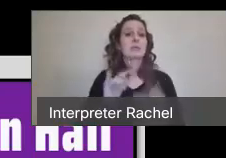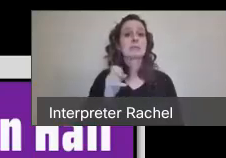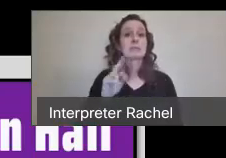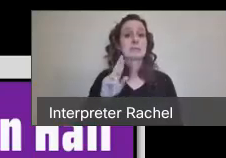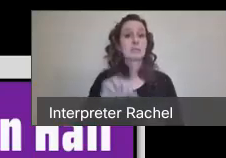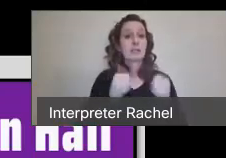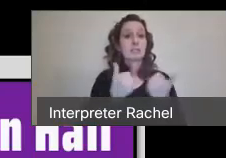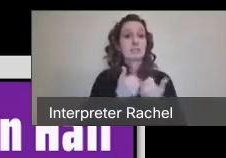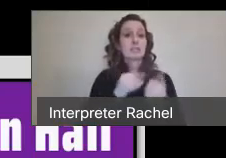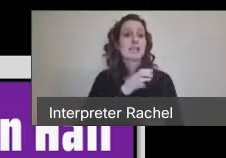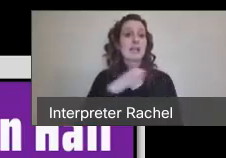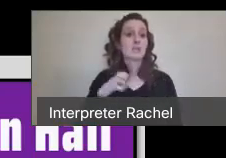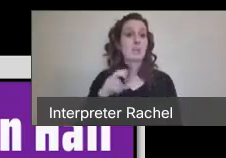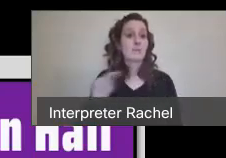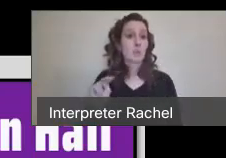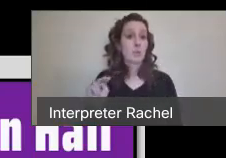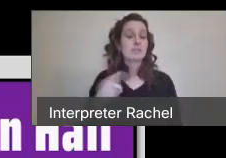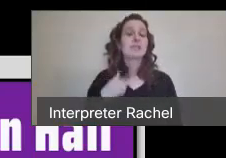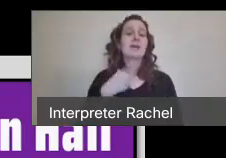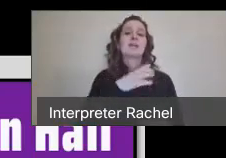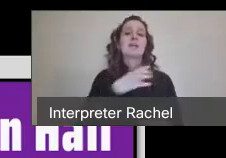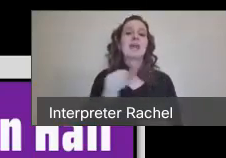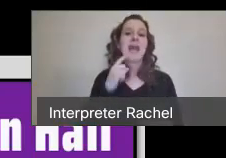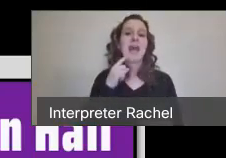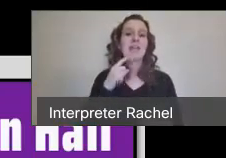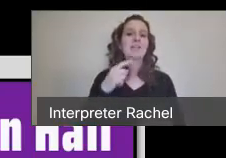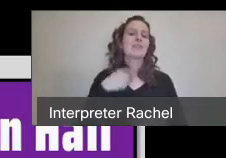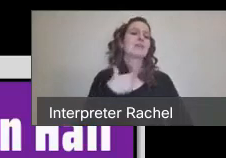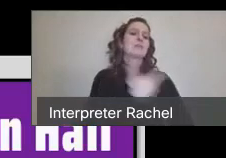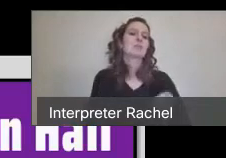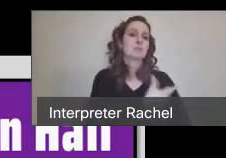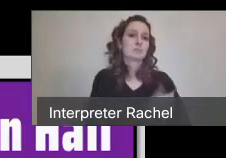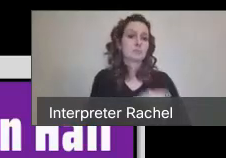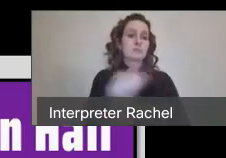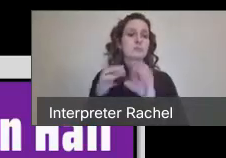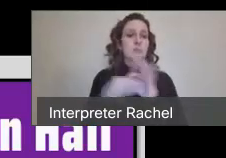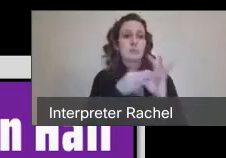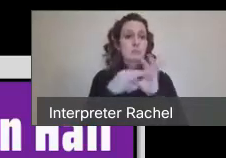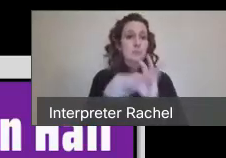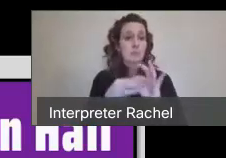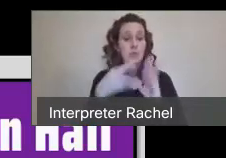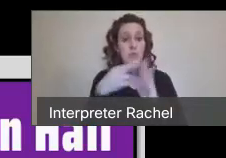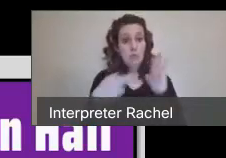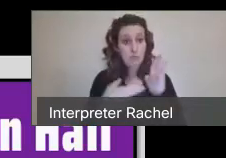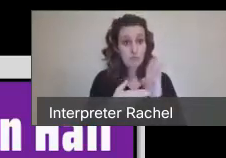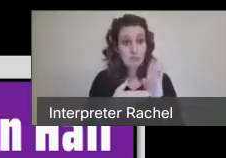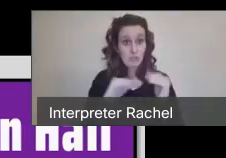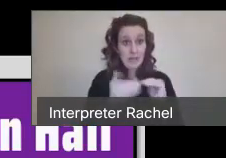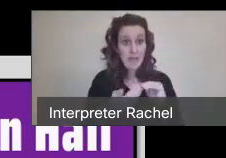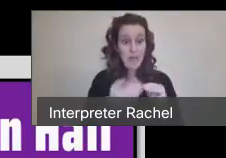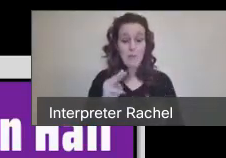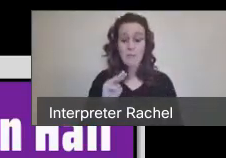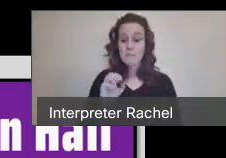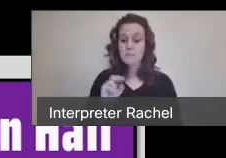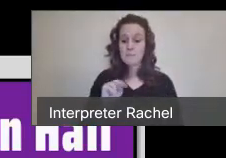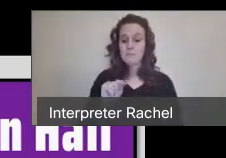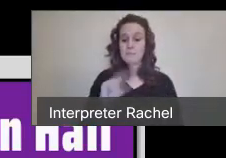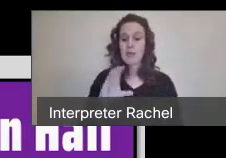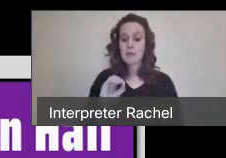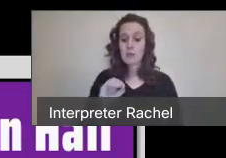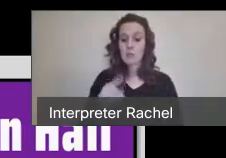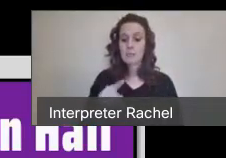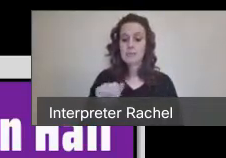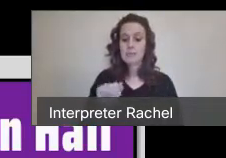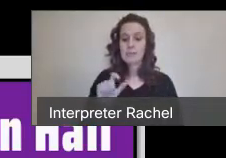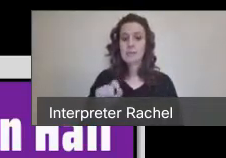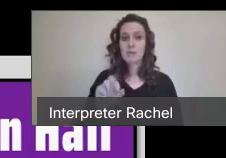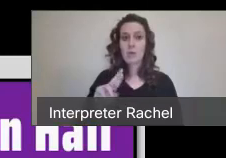Immunization Coalition. To register, you can go to www.montcopa.org/townhall.